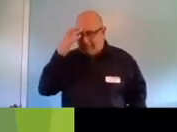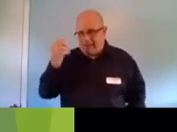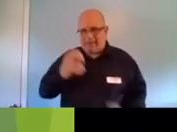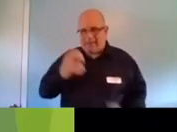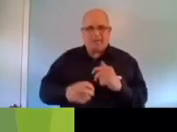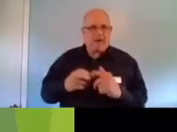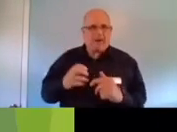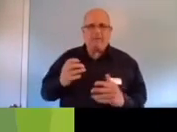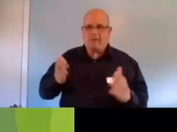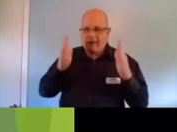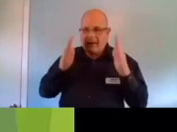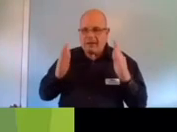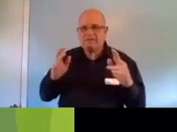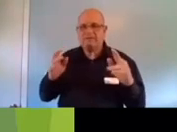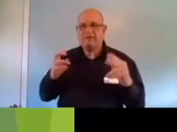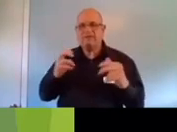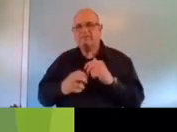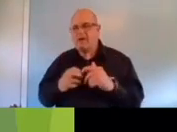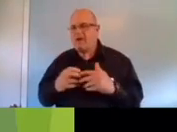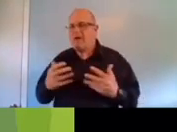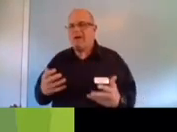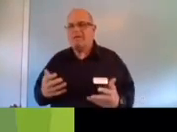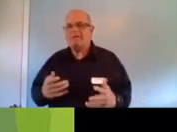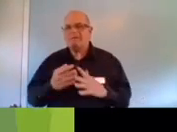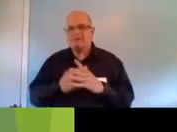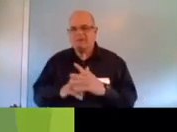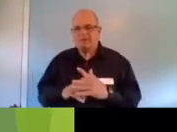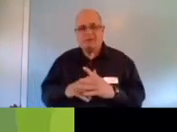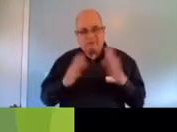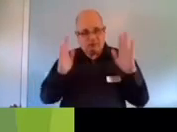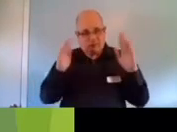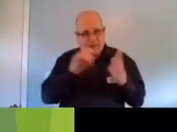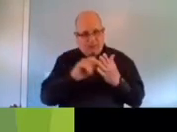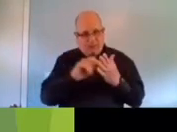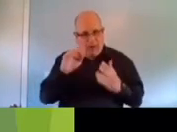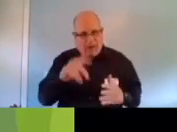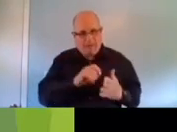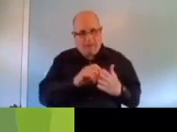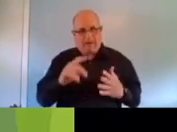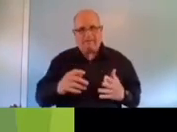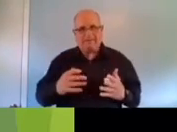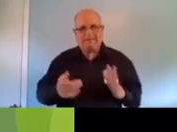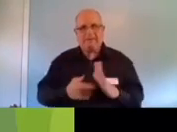issues and then you start getting written up, sometimes it can be too late by that points